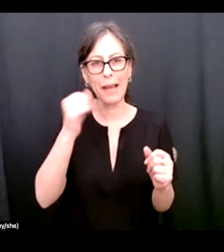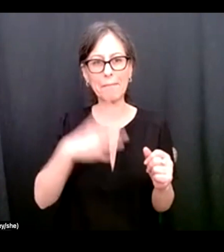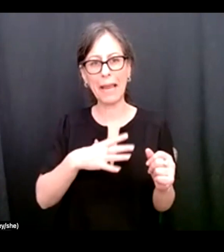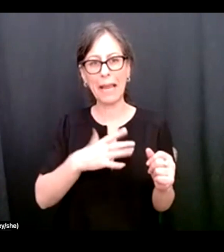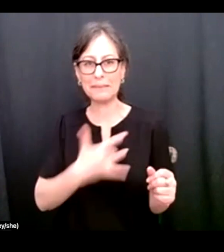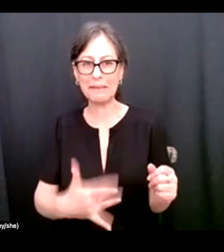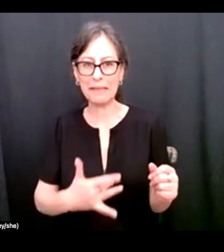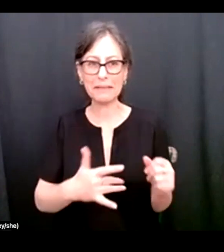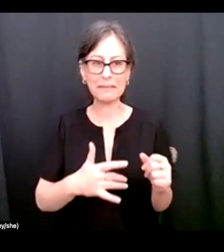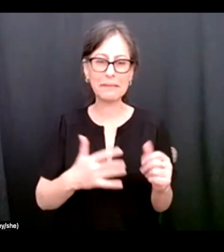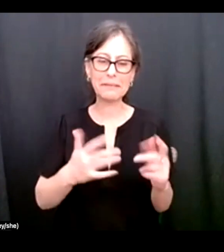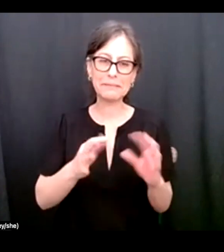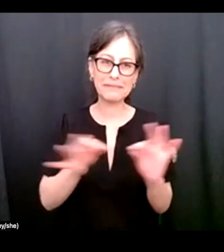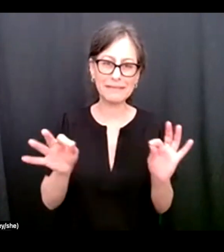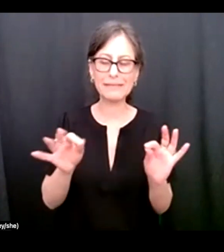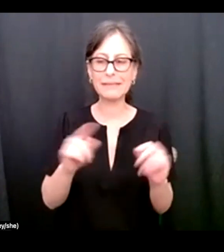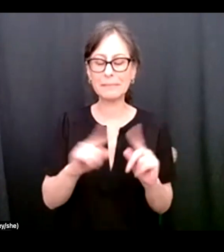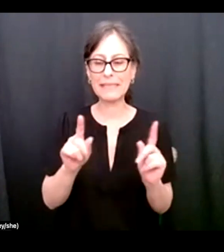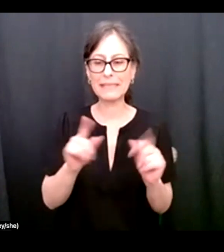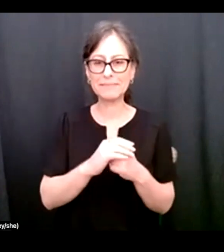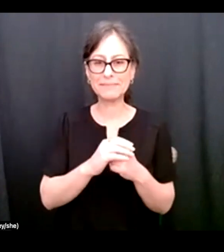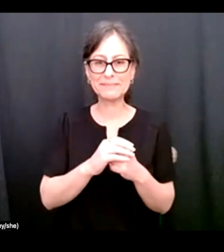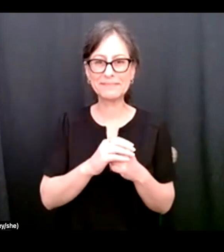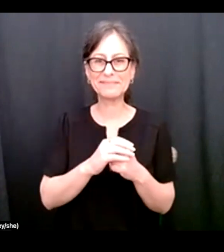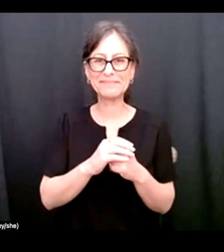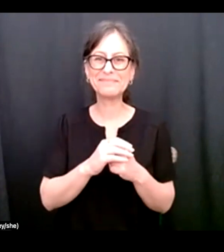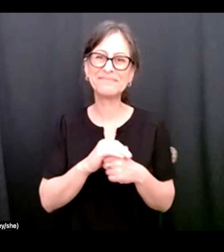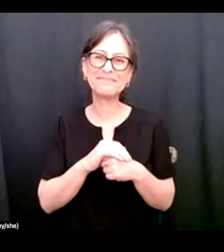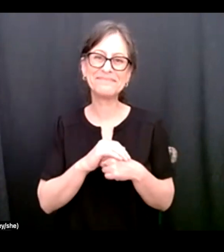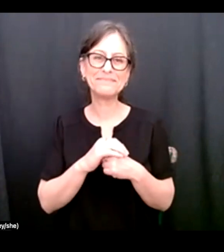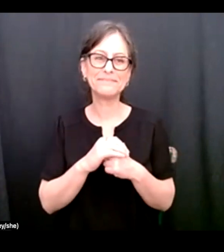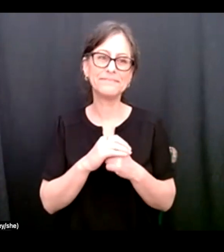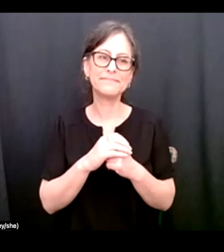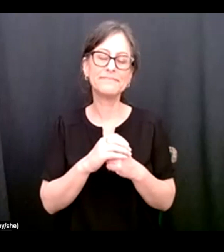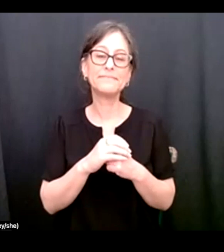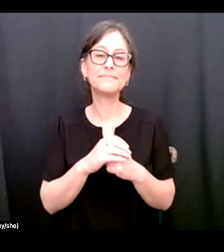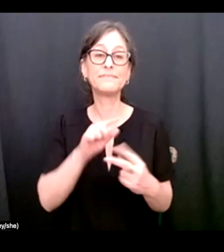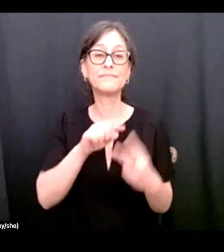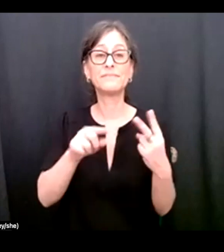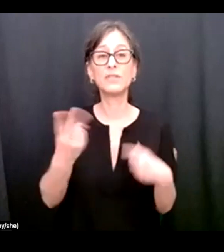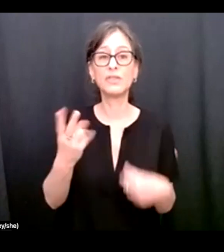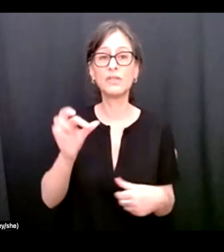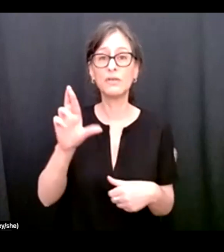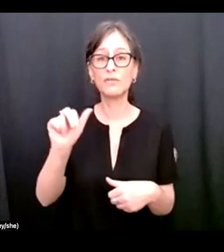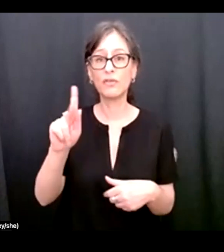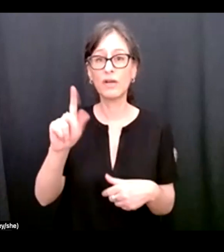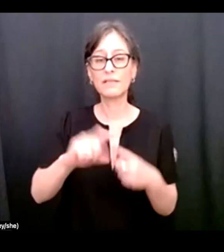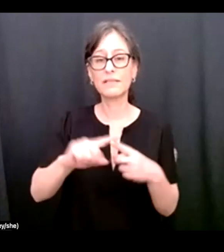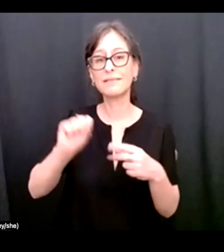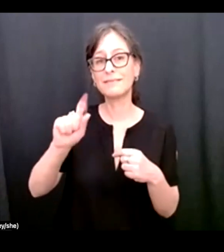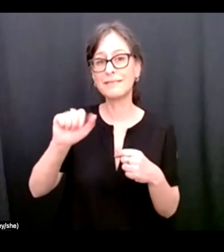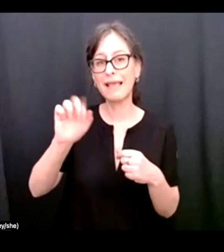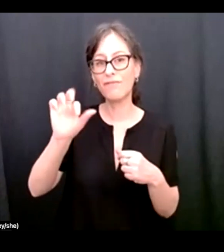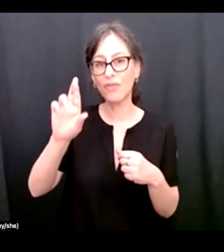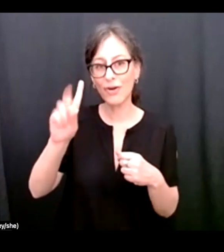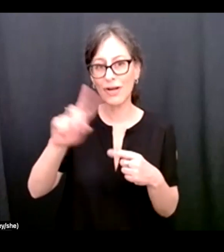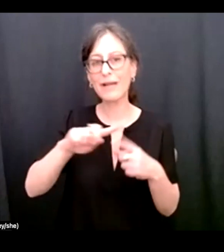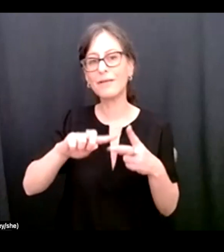you know, I think so the two Frank's are Frank Stanford and Frank O'Hara and obviously, given